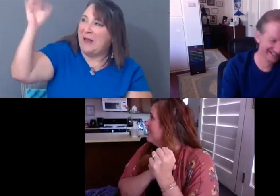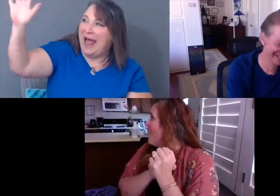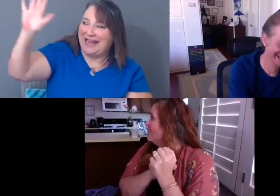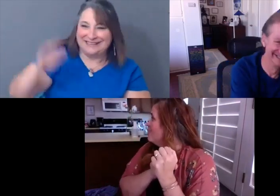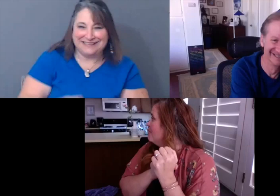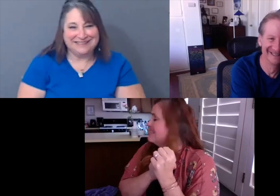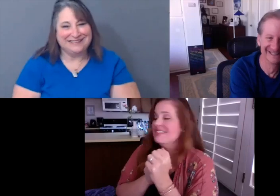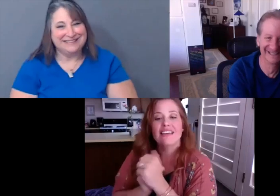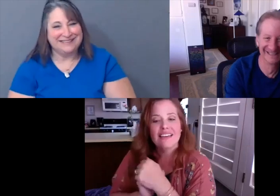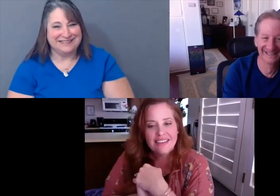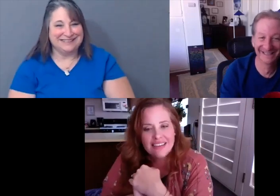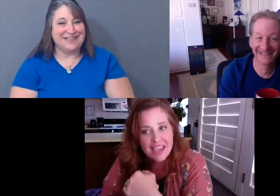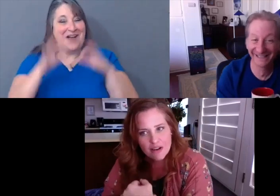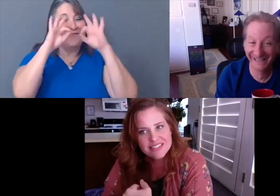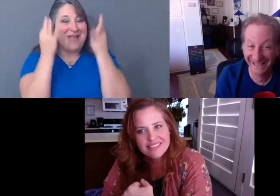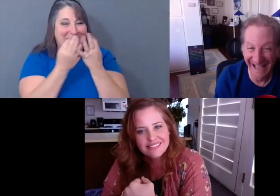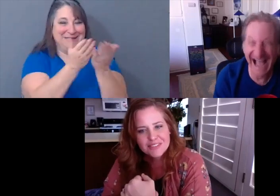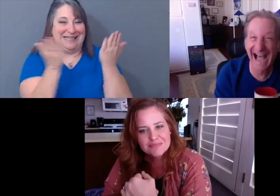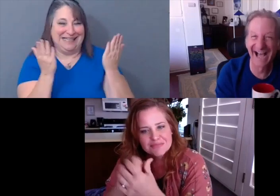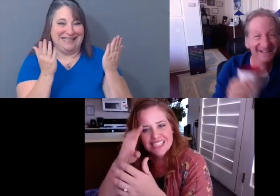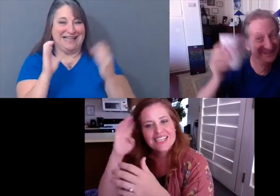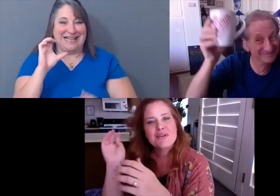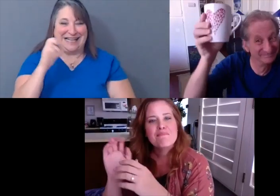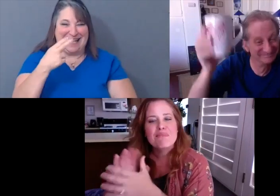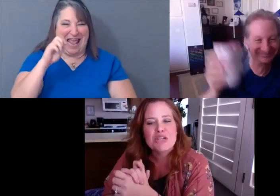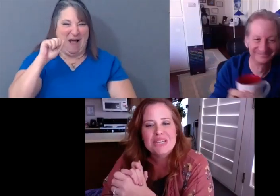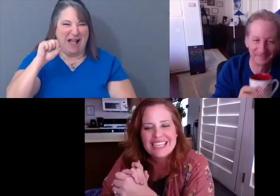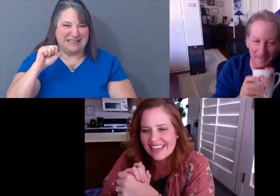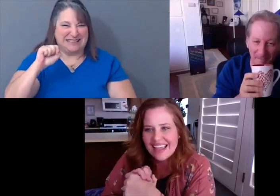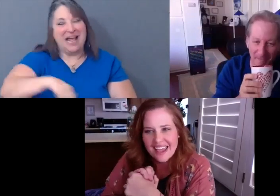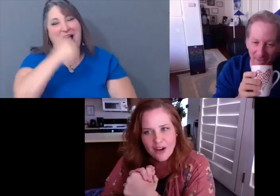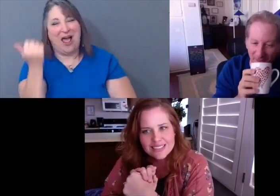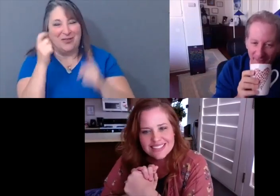Family, also chaos. Beauty and chaos.